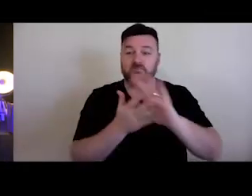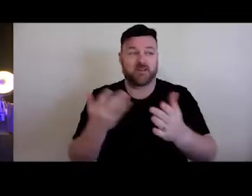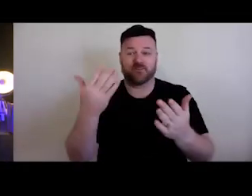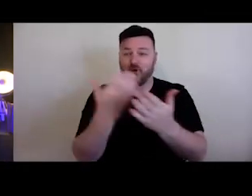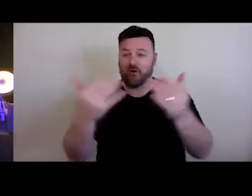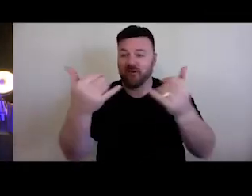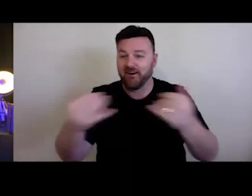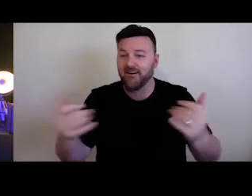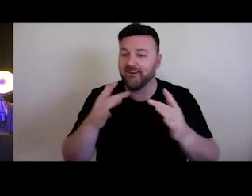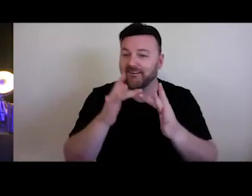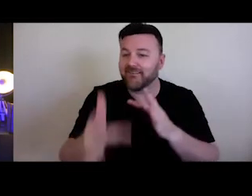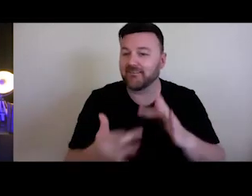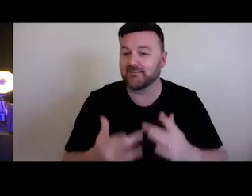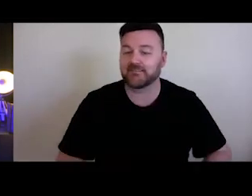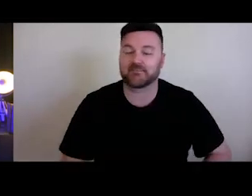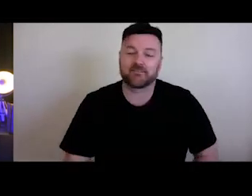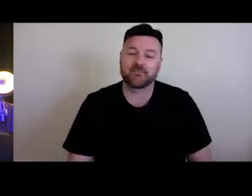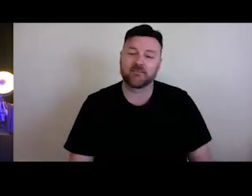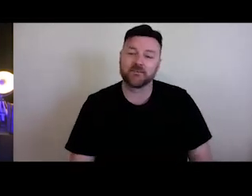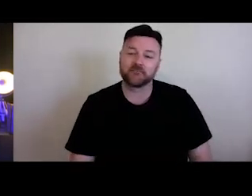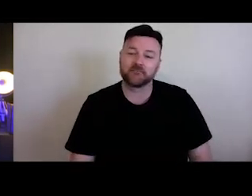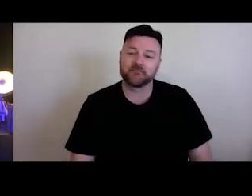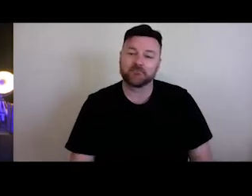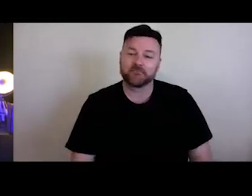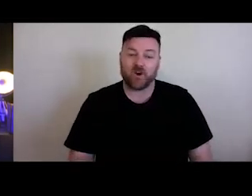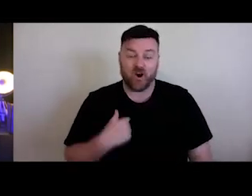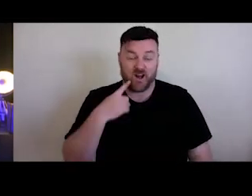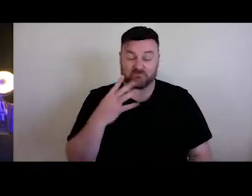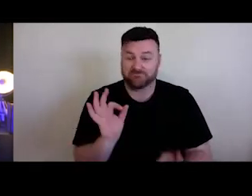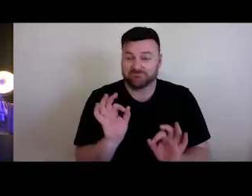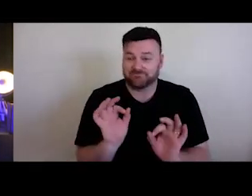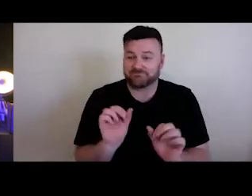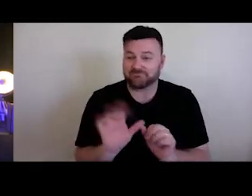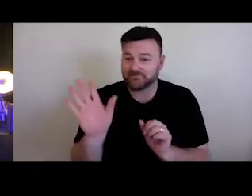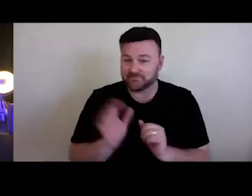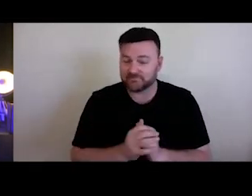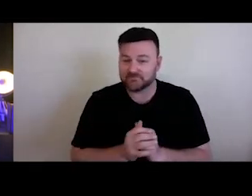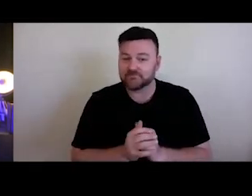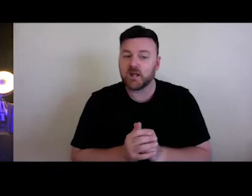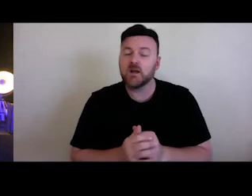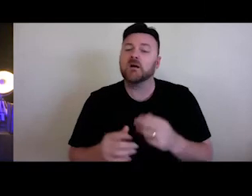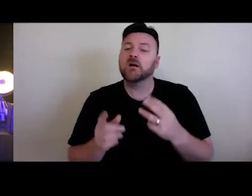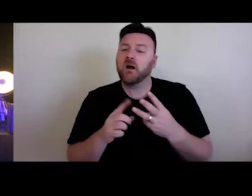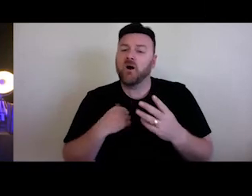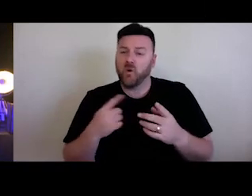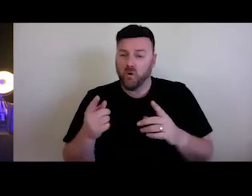together all over the place. So that is such a good thing. Yeah, I think there's also been a really major shift in expectation with